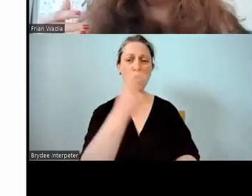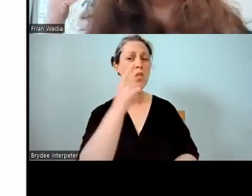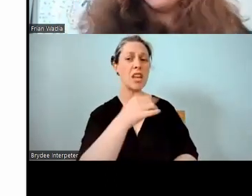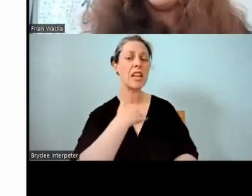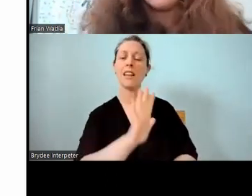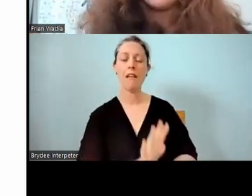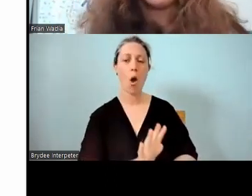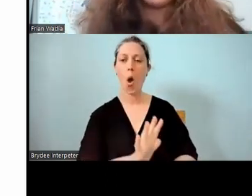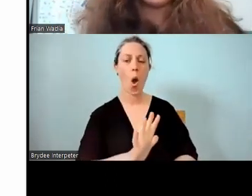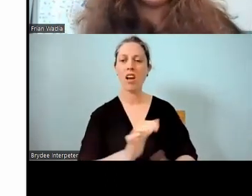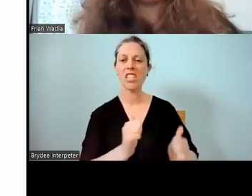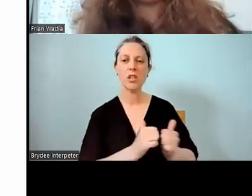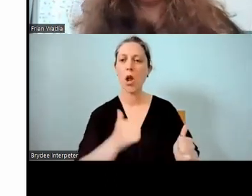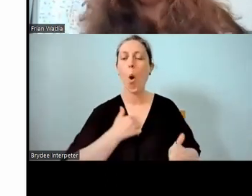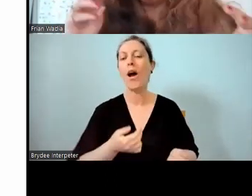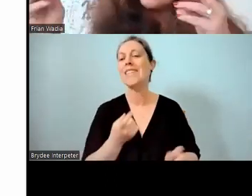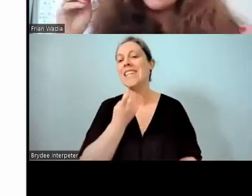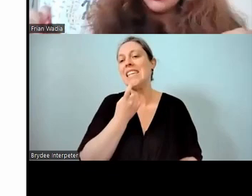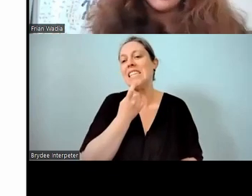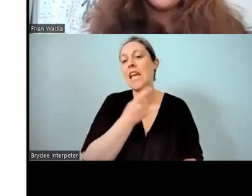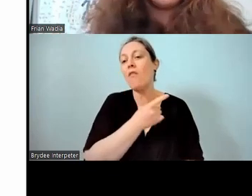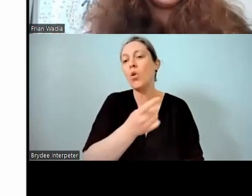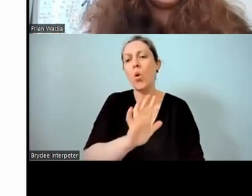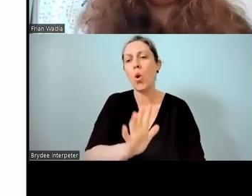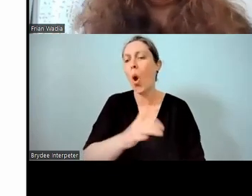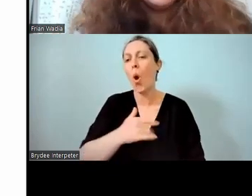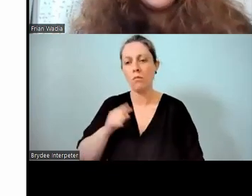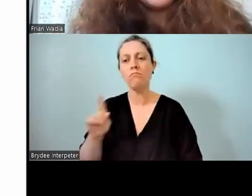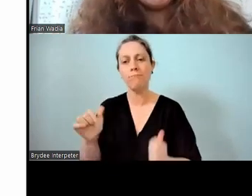or convenient, you know, for the whole process." So those little kind of things.